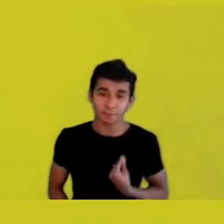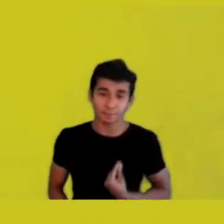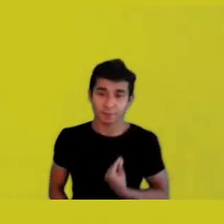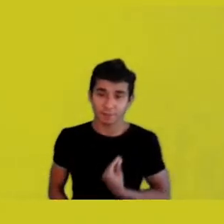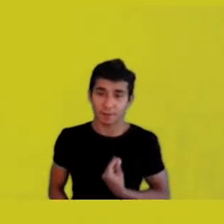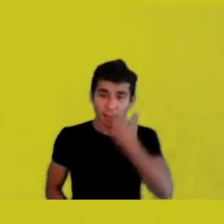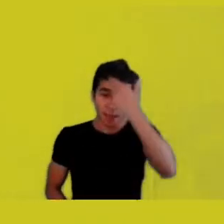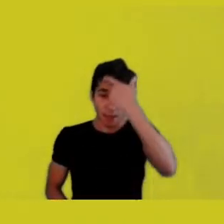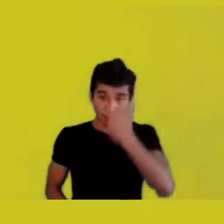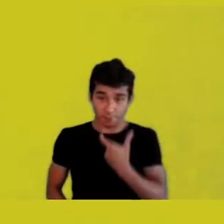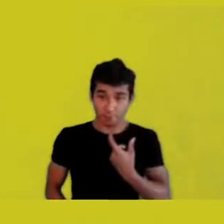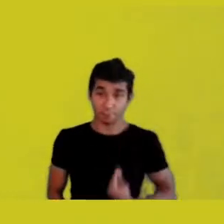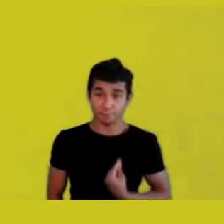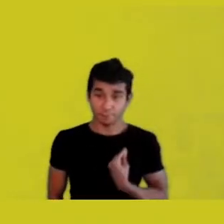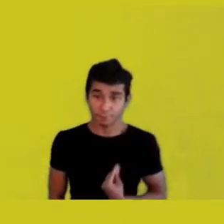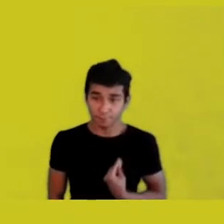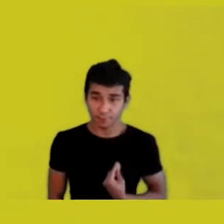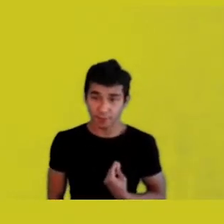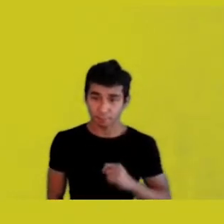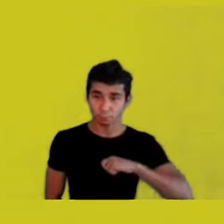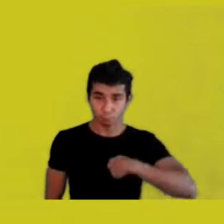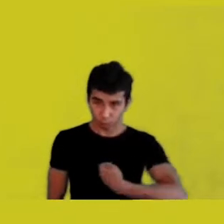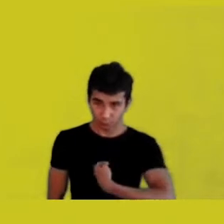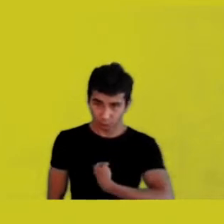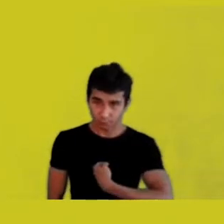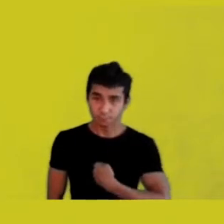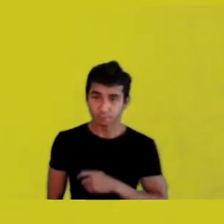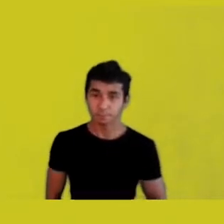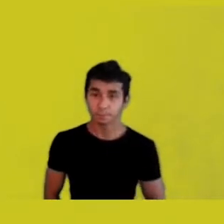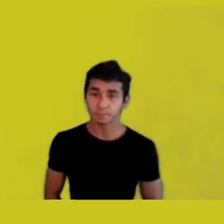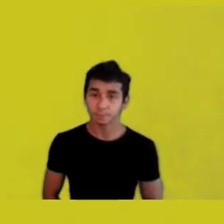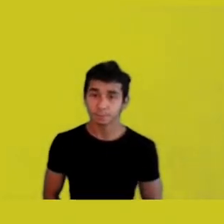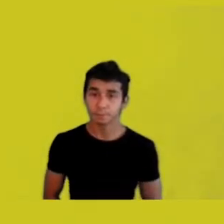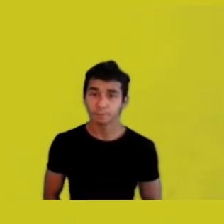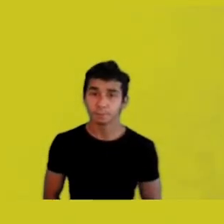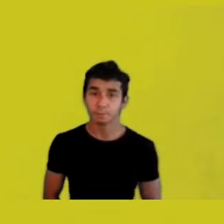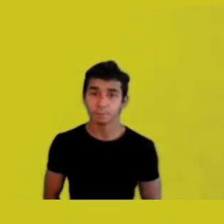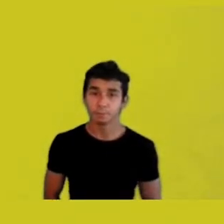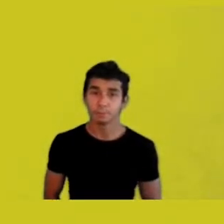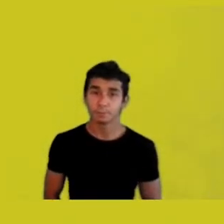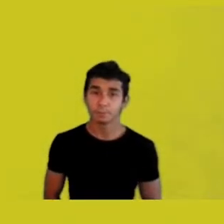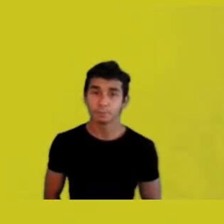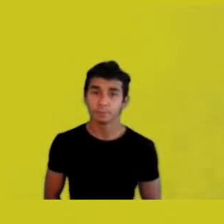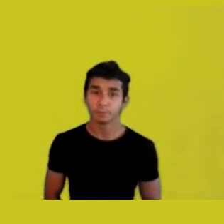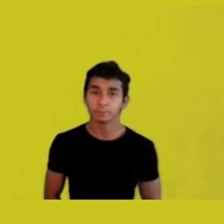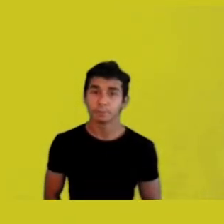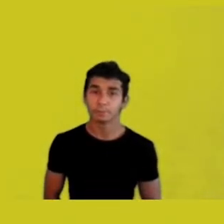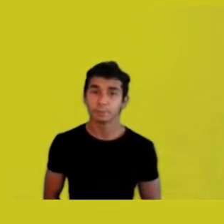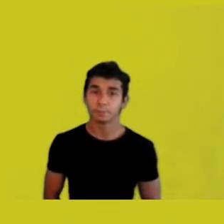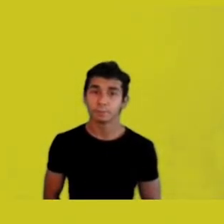So, ontological displacements are displacements of living experiences,